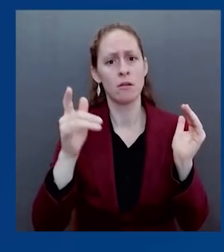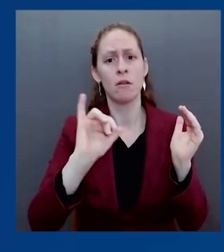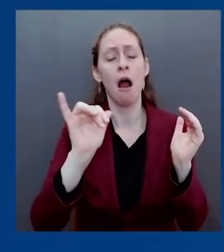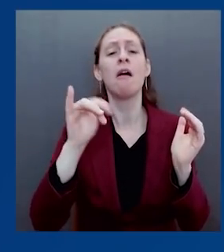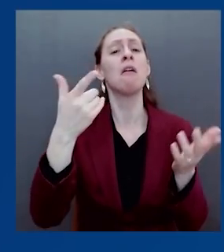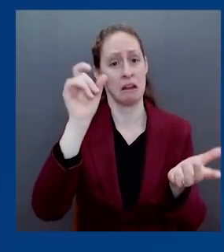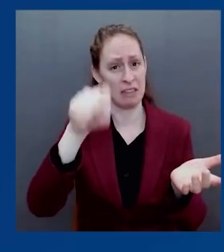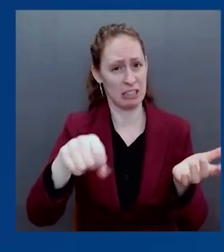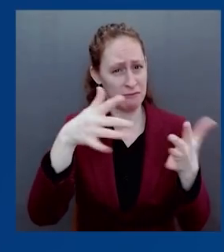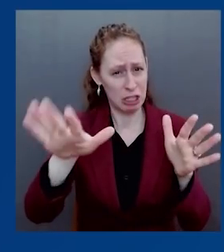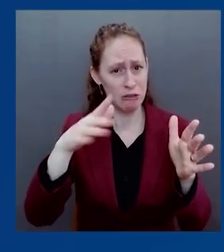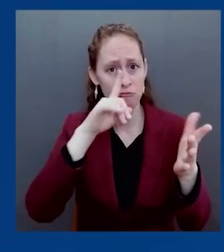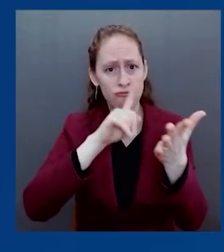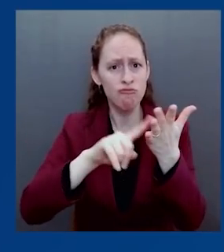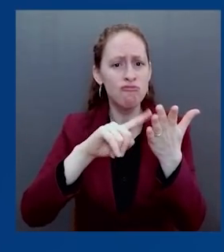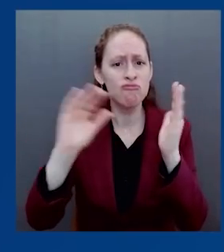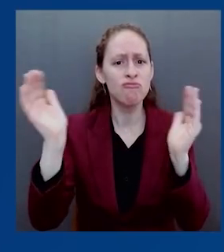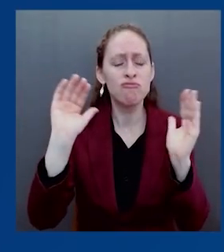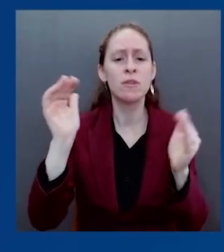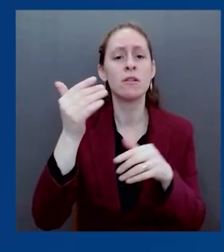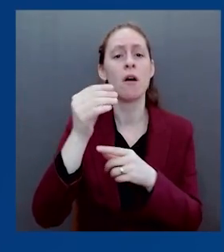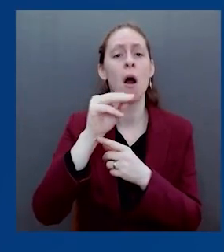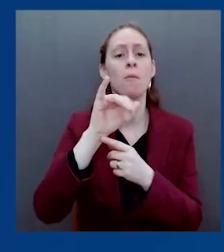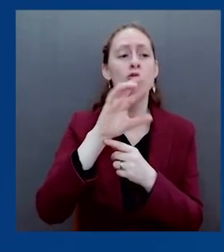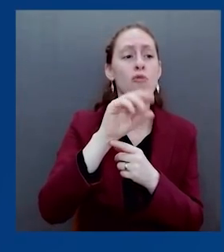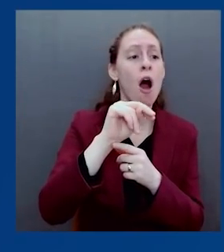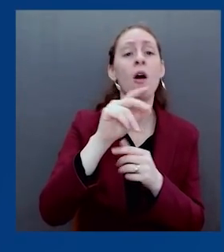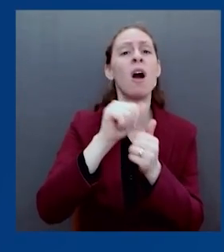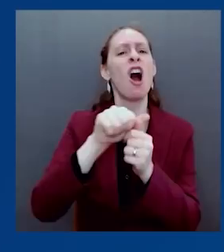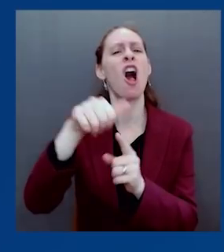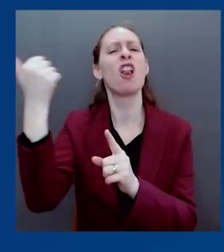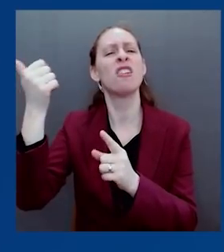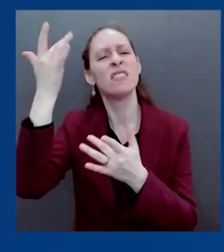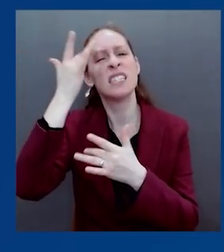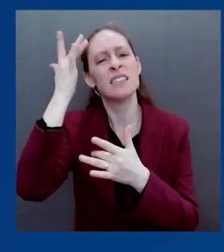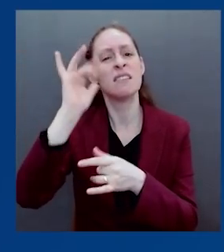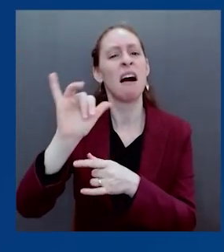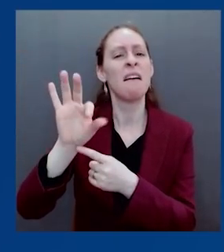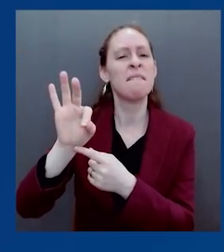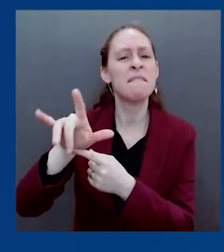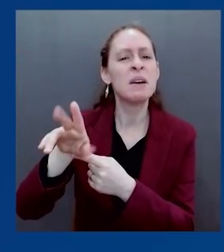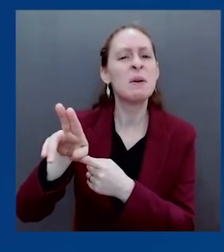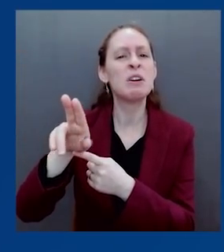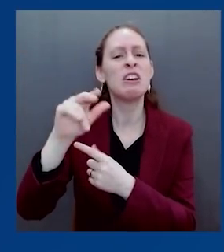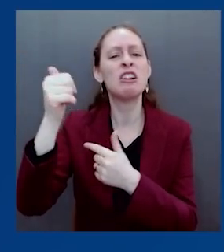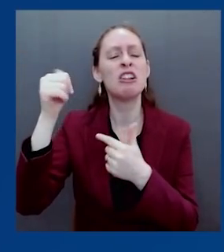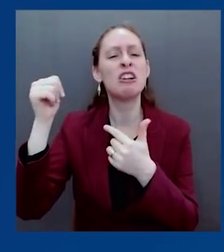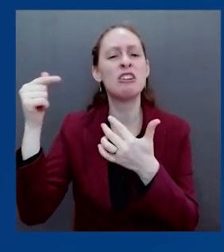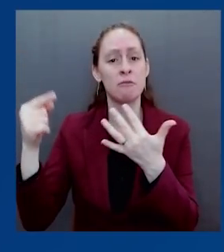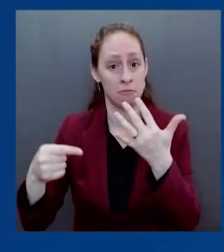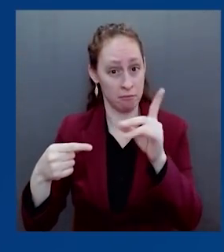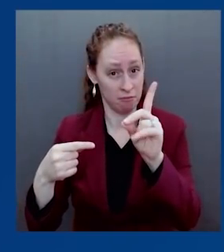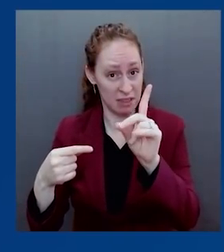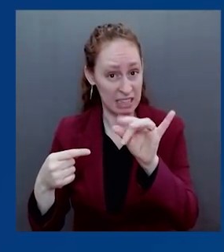And how does that change how the federal government will be thinking about Omicron and COVID-19 as it becomes endemic? Mr. Zients: Okay.